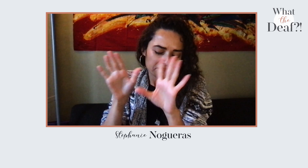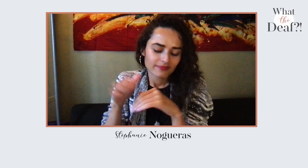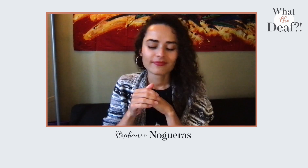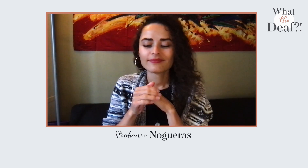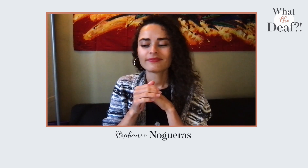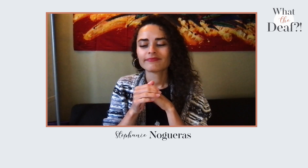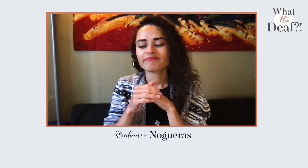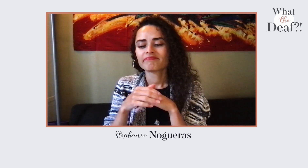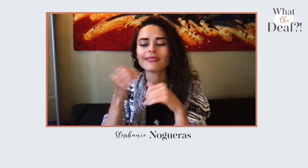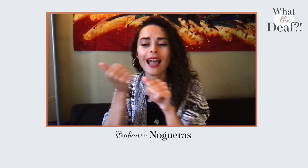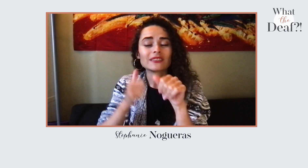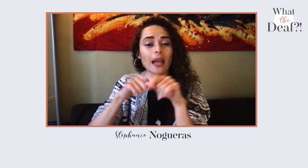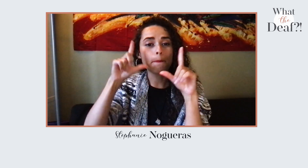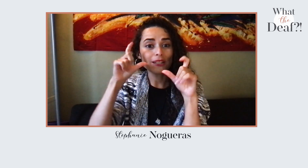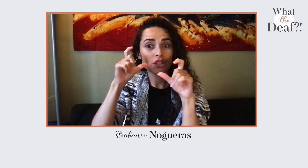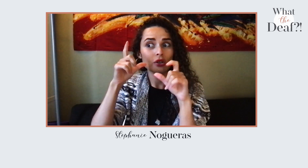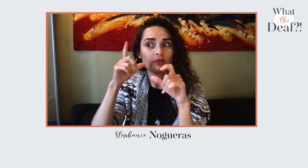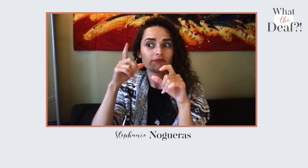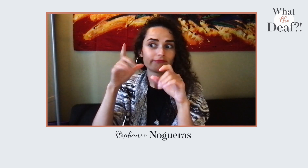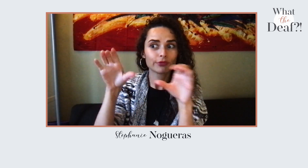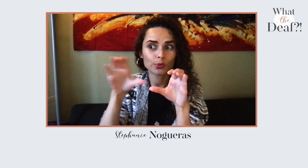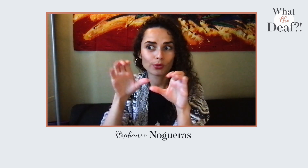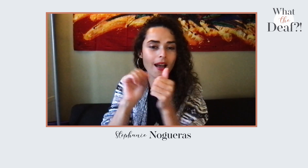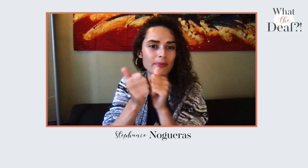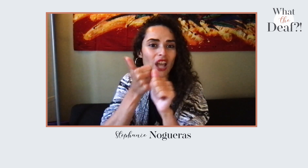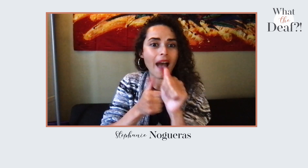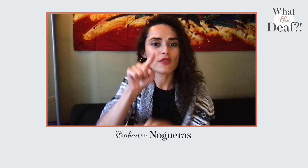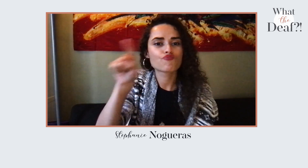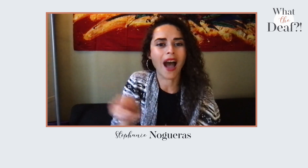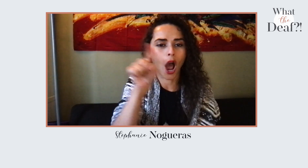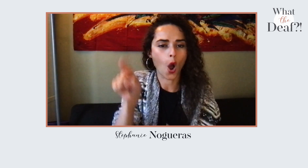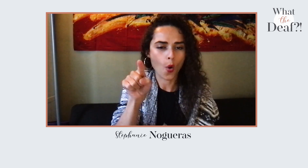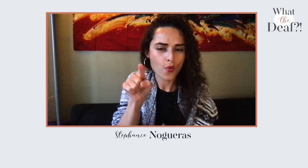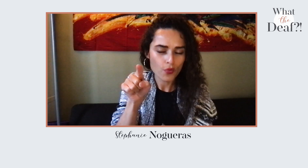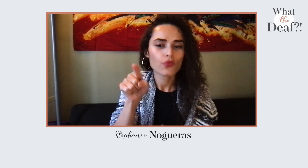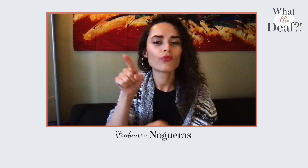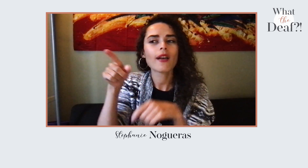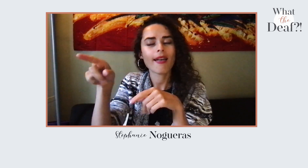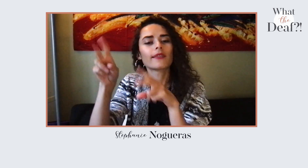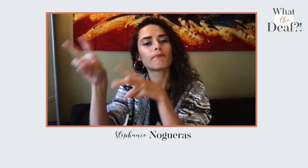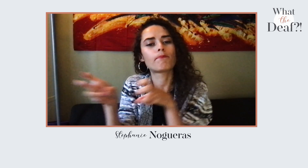So I went ahead and I joined, and we had rounds, like photography rounds,